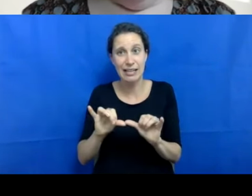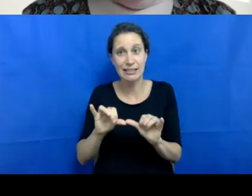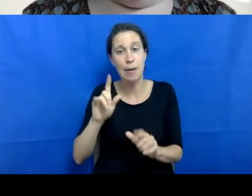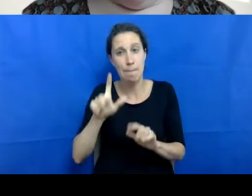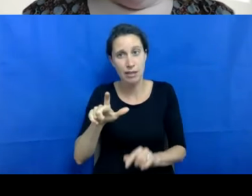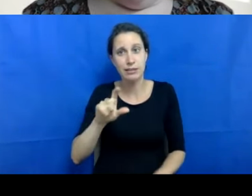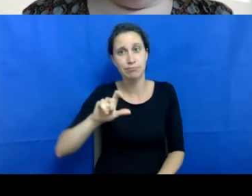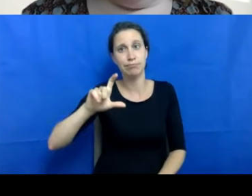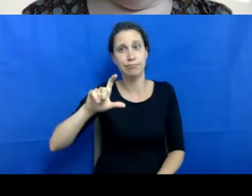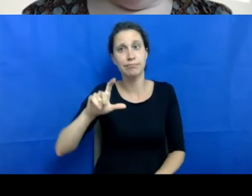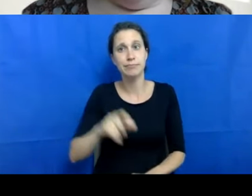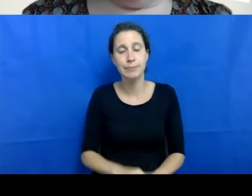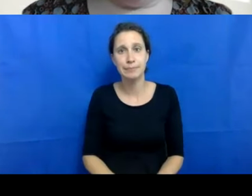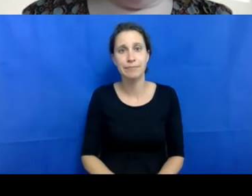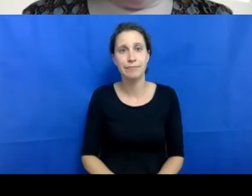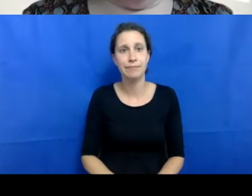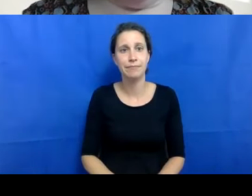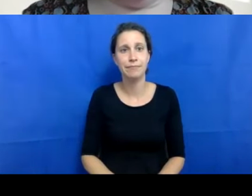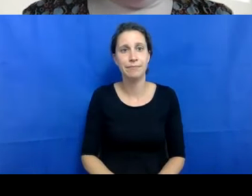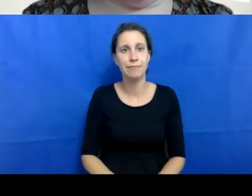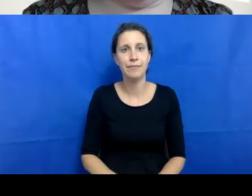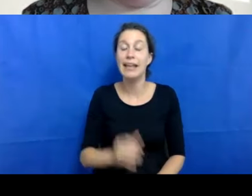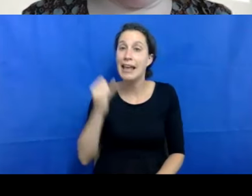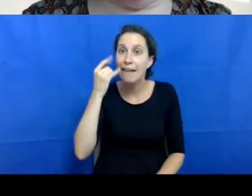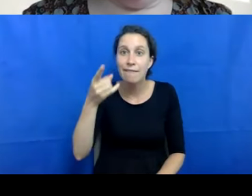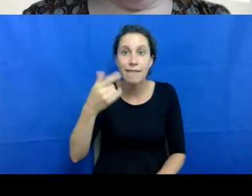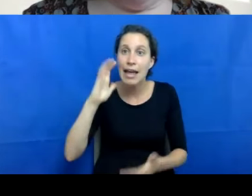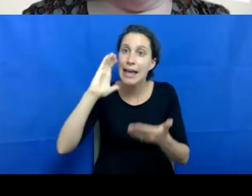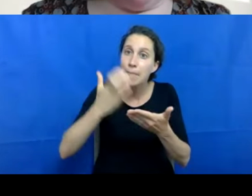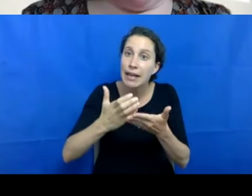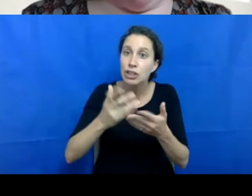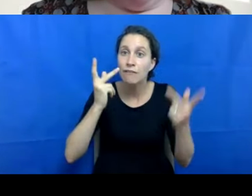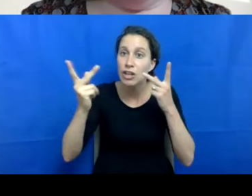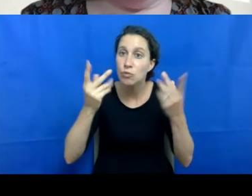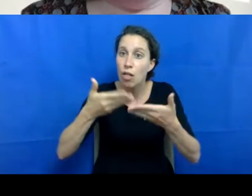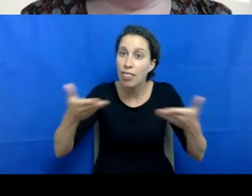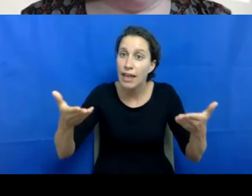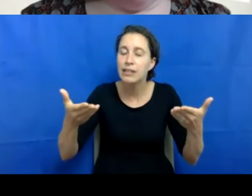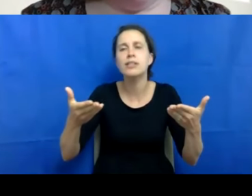For any images or visuals in your presentation, you are going to want to add Alt text.